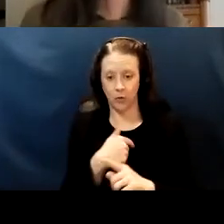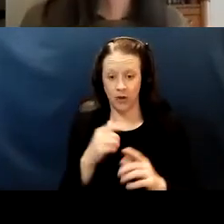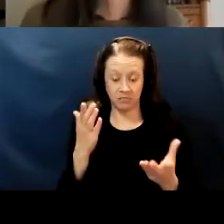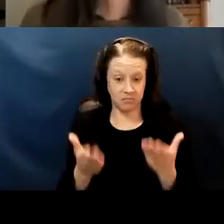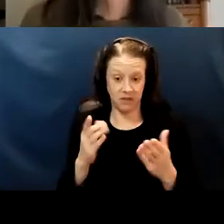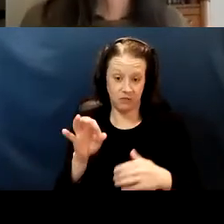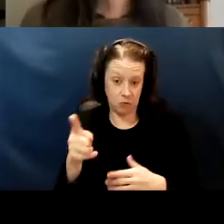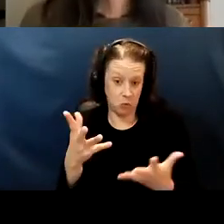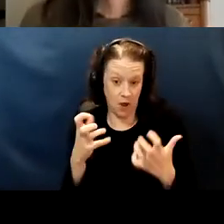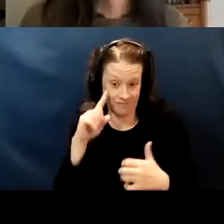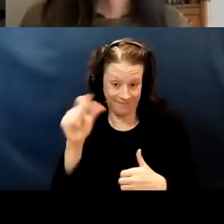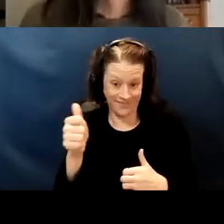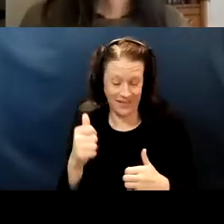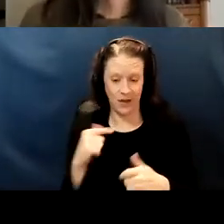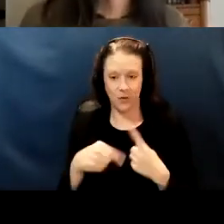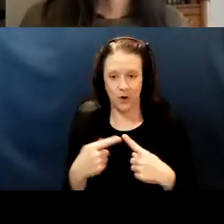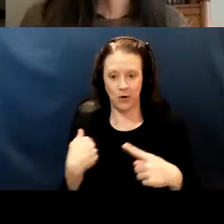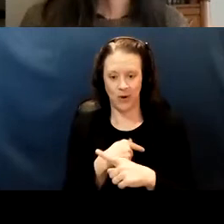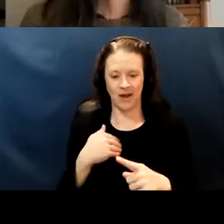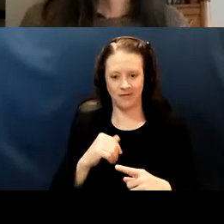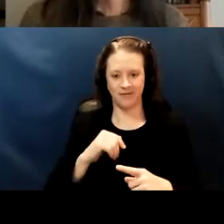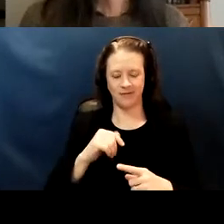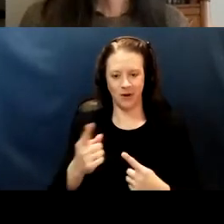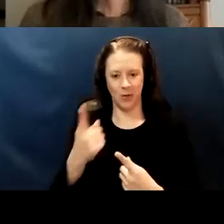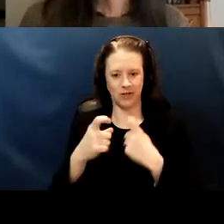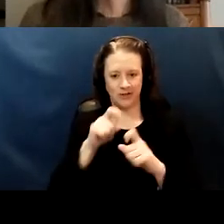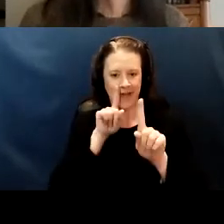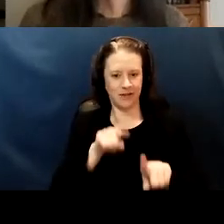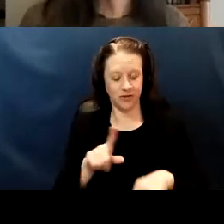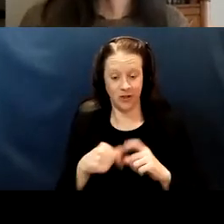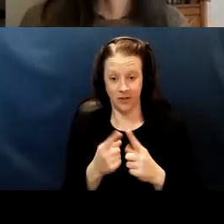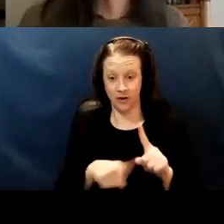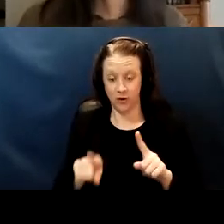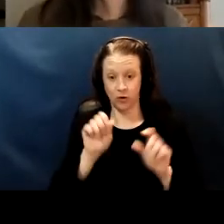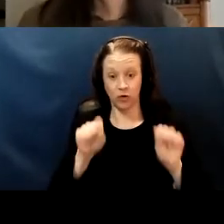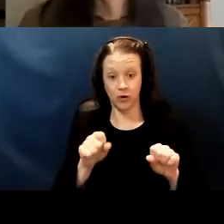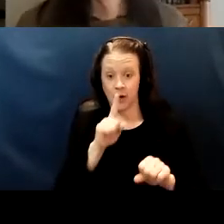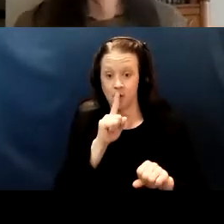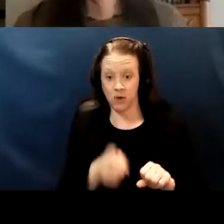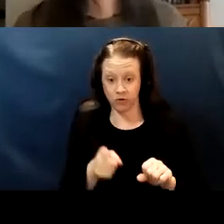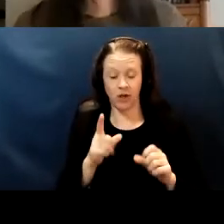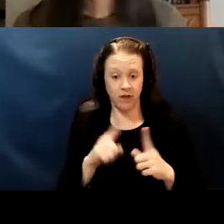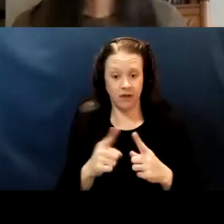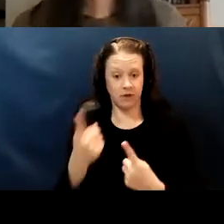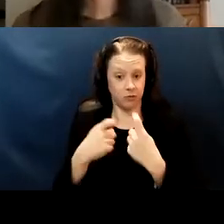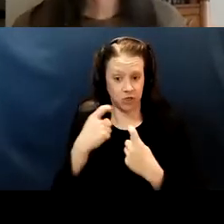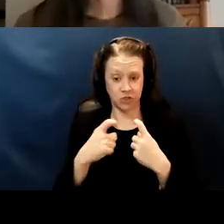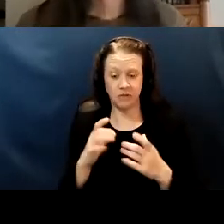like, you could, when we get to the Q and A part, you can possibly unmute yourself and you could ask a question that way too. So